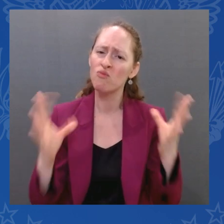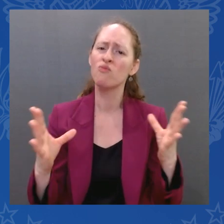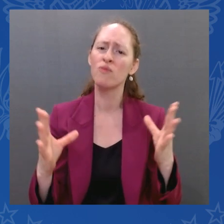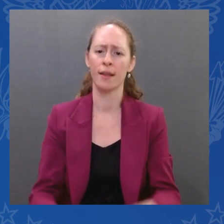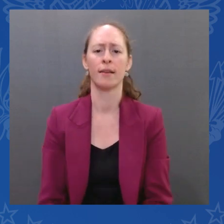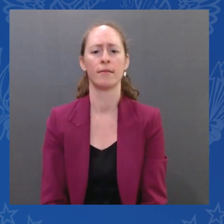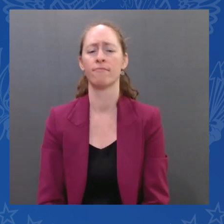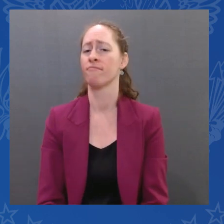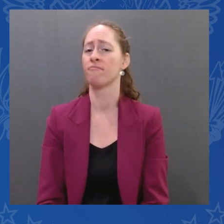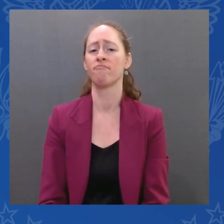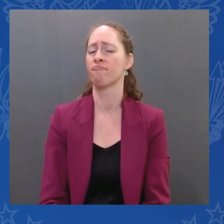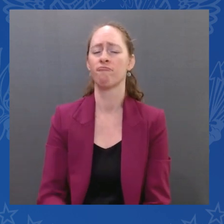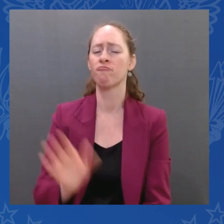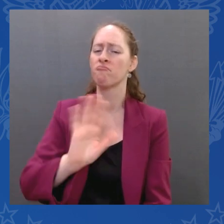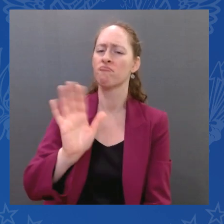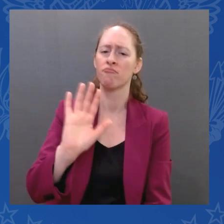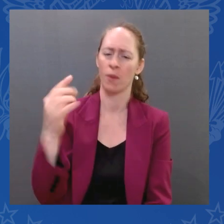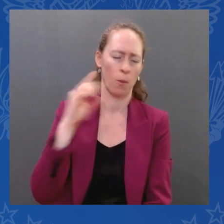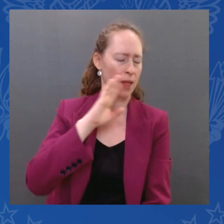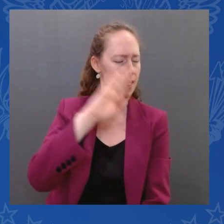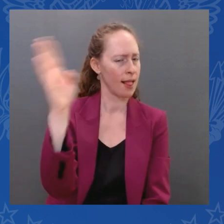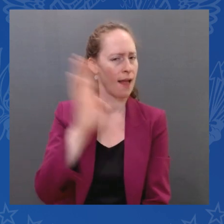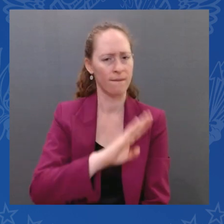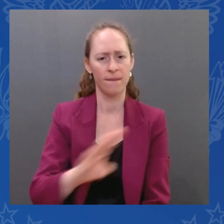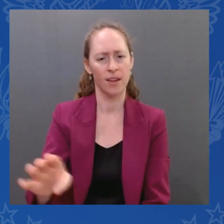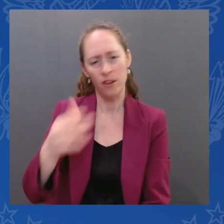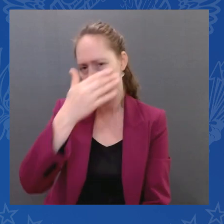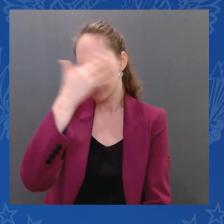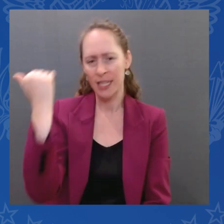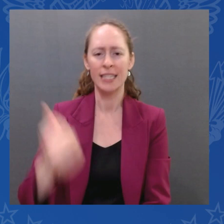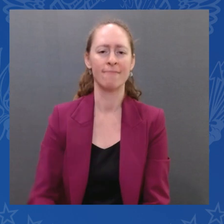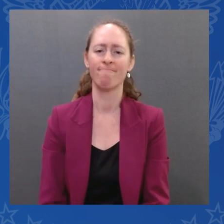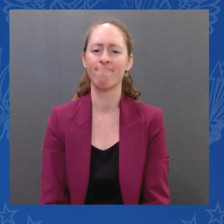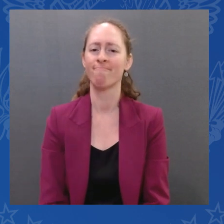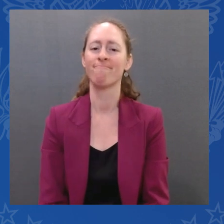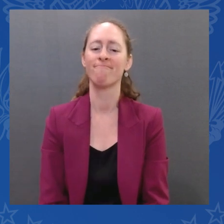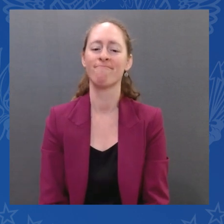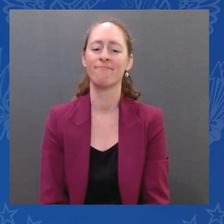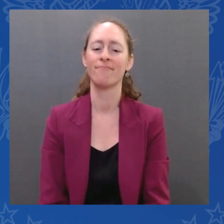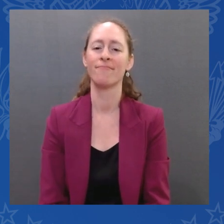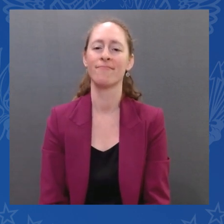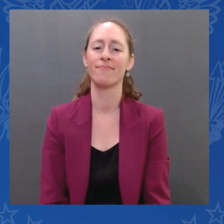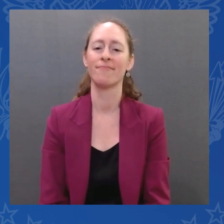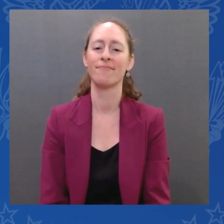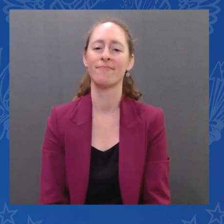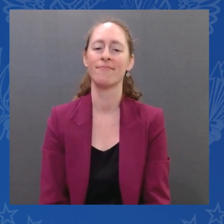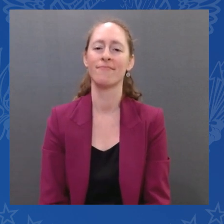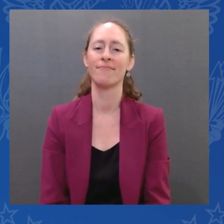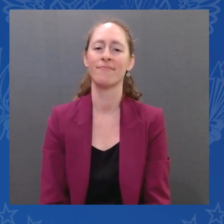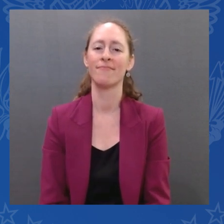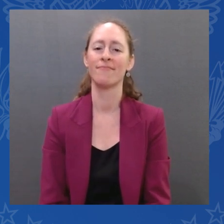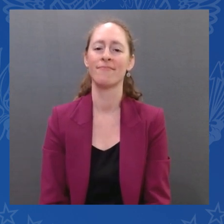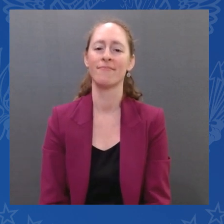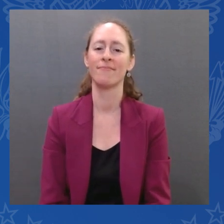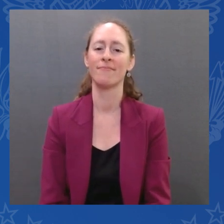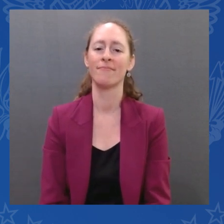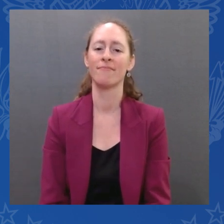unending work to fight the poison of anti-Semitism wherever it raises its ugly head.